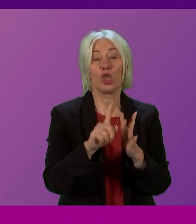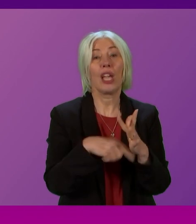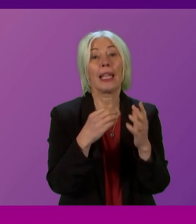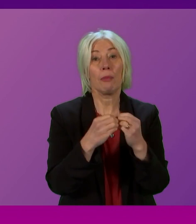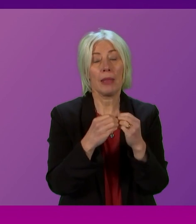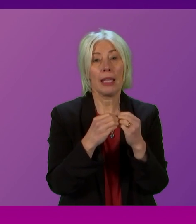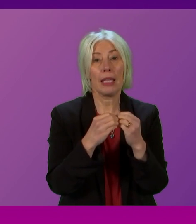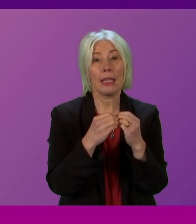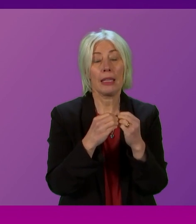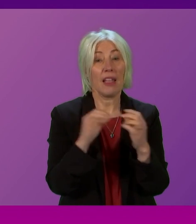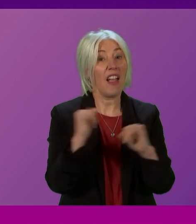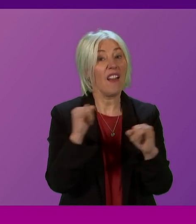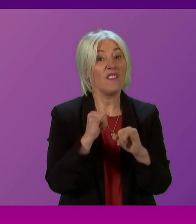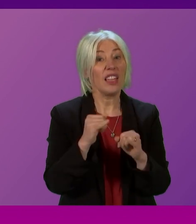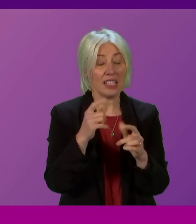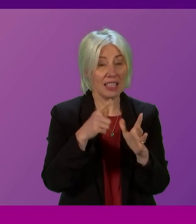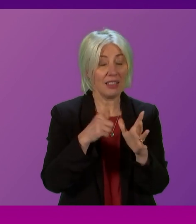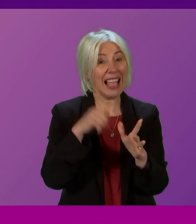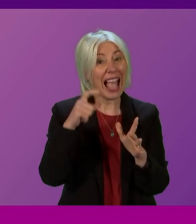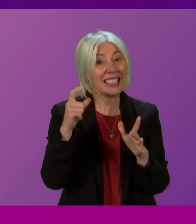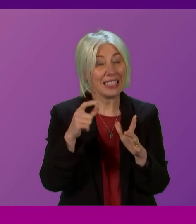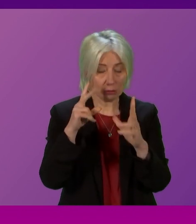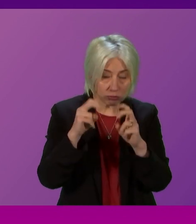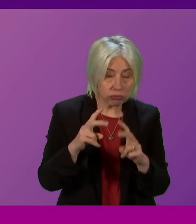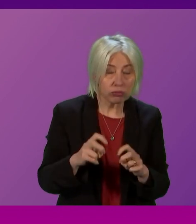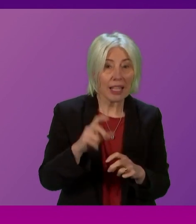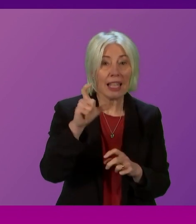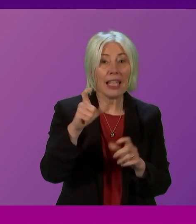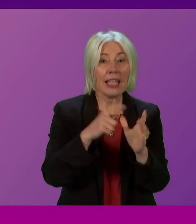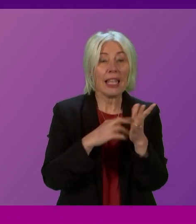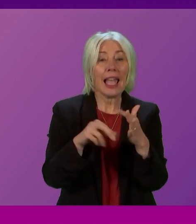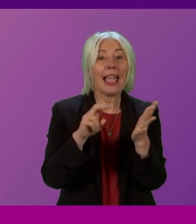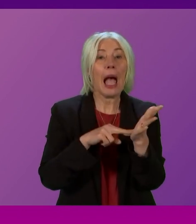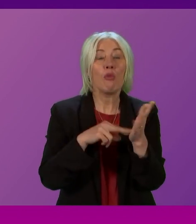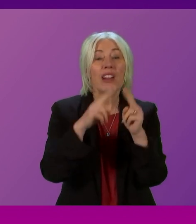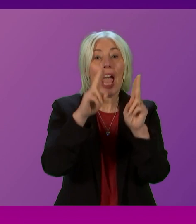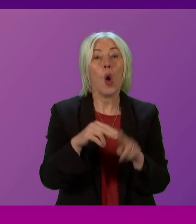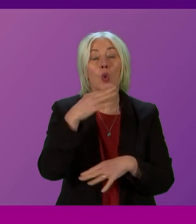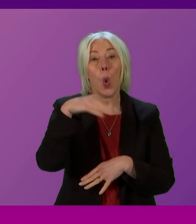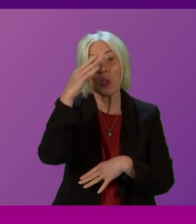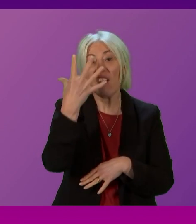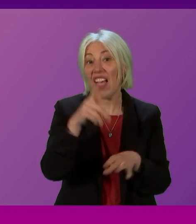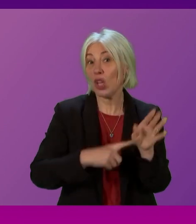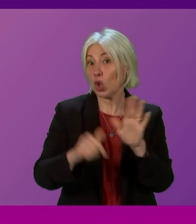The fatal accident inquiry into the tragic fire at Cameron House hotel more than five years ago reported yesterday.